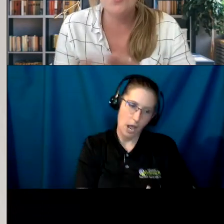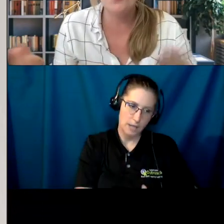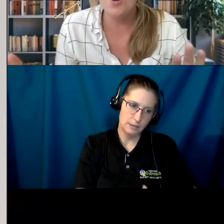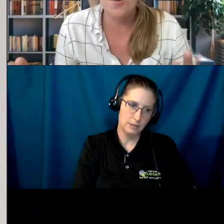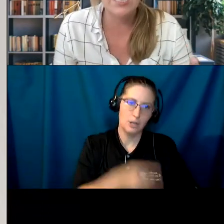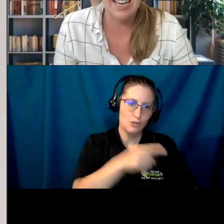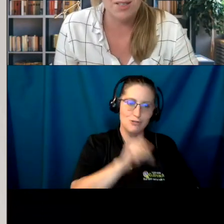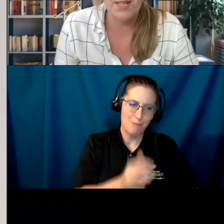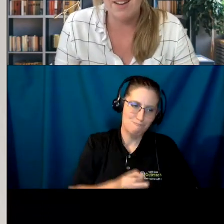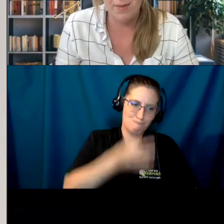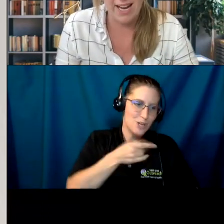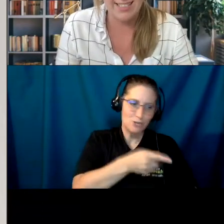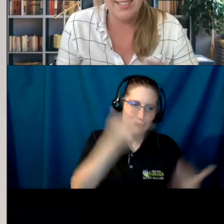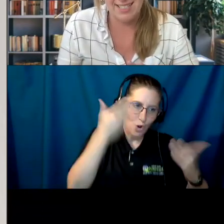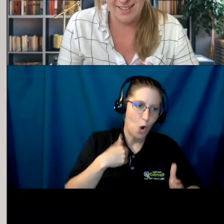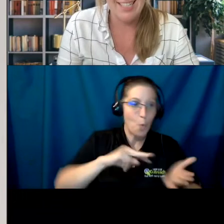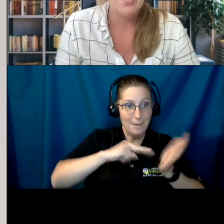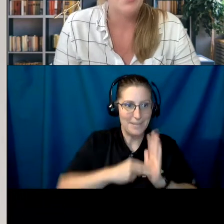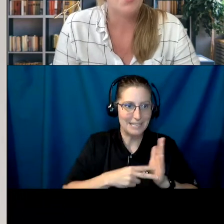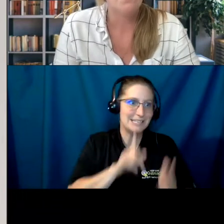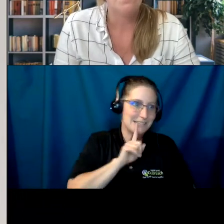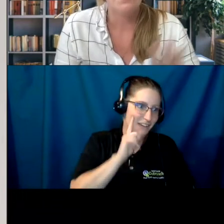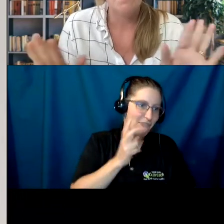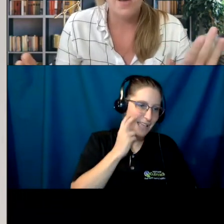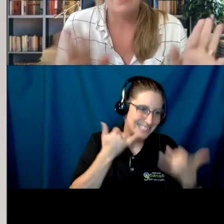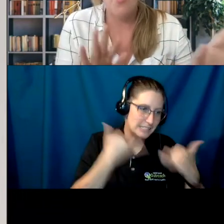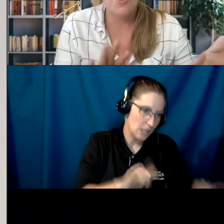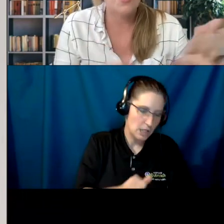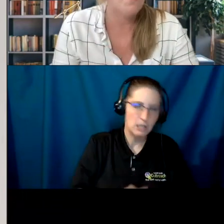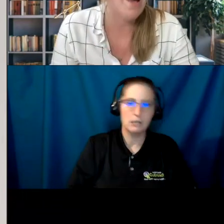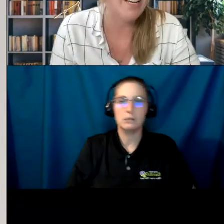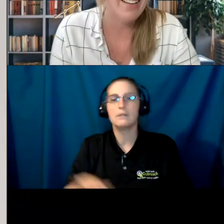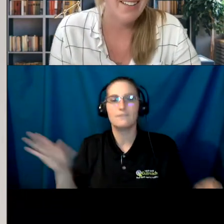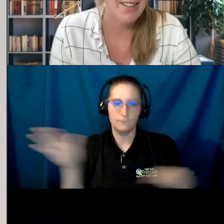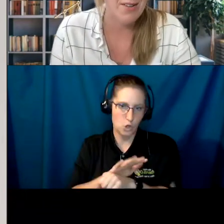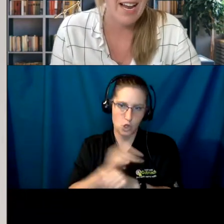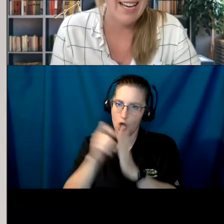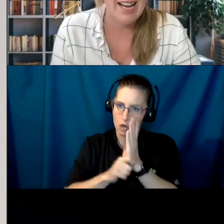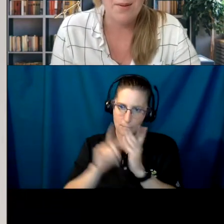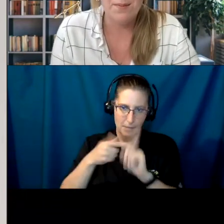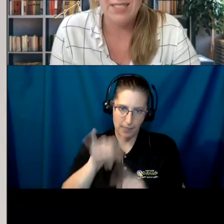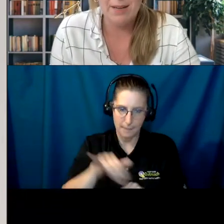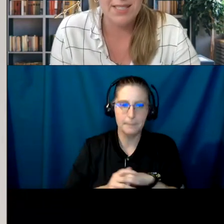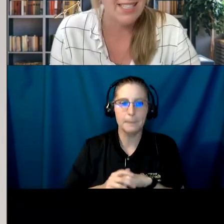not know what it's like to be deafblind still. But whole article about it. Great. Tips and